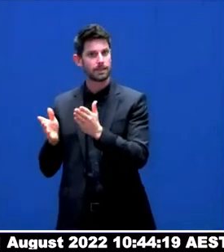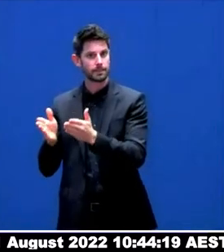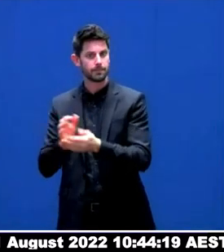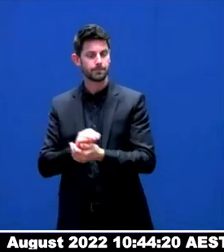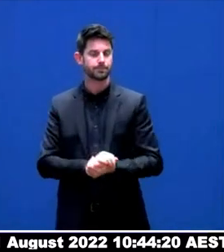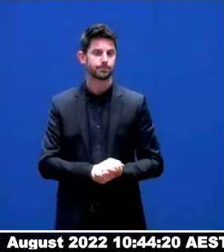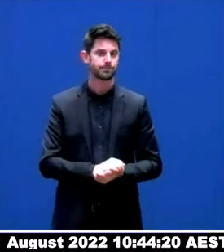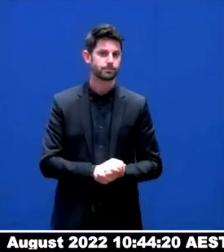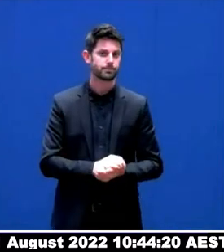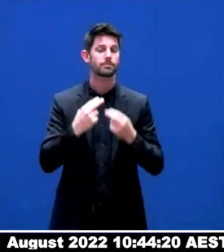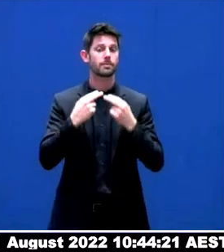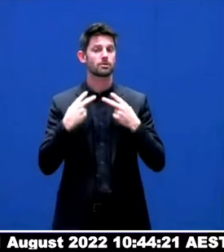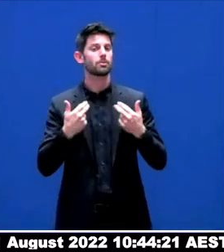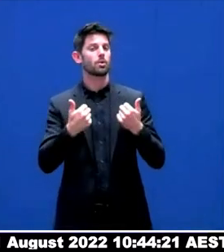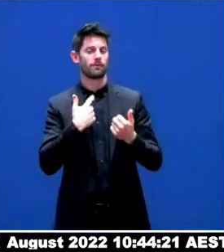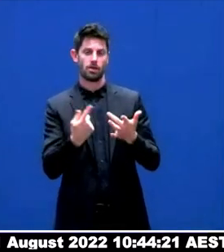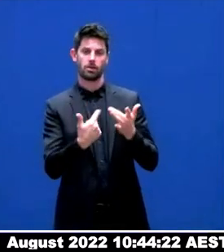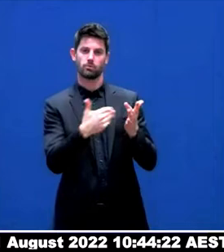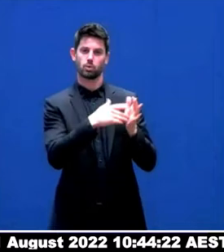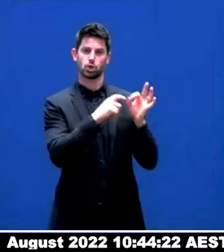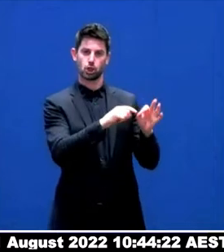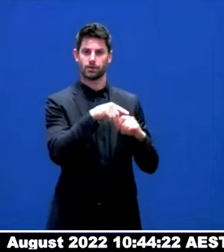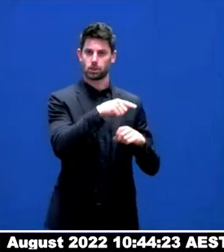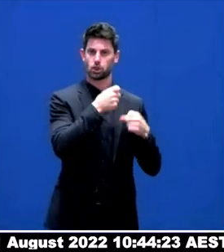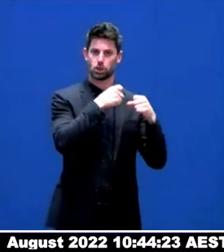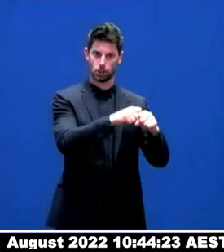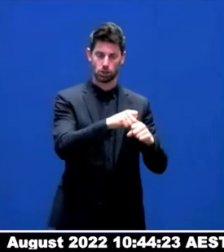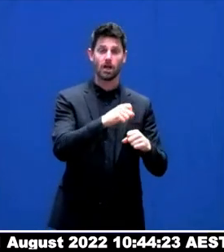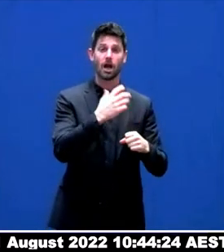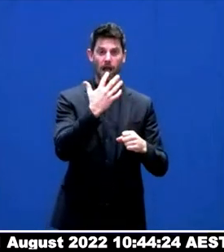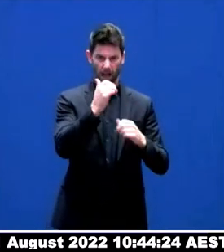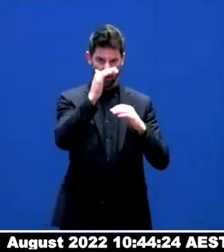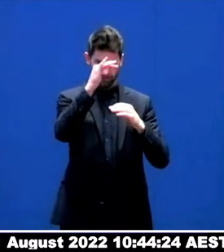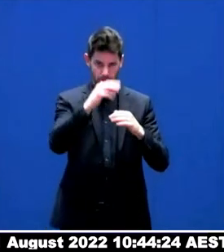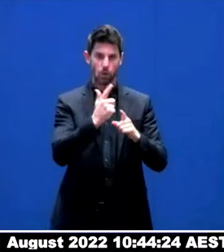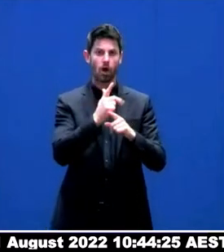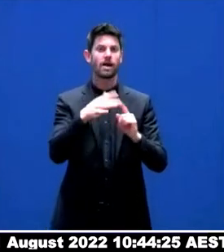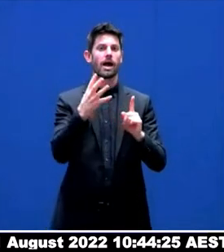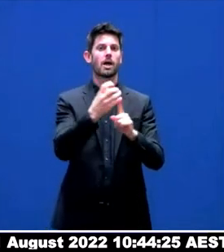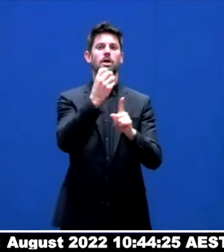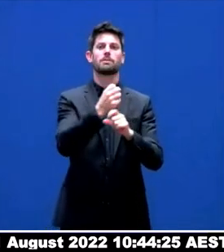There's also the outcomes approach, and the outcome areas for inclusive homes and